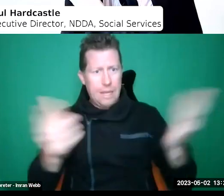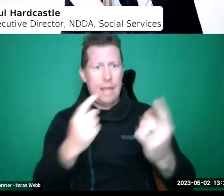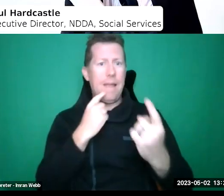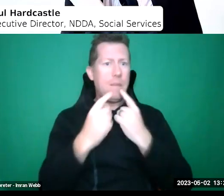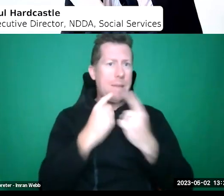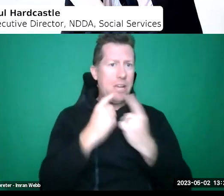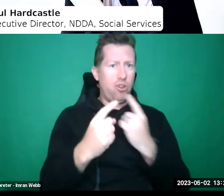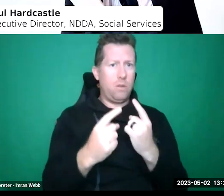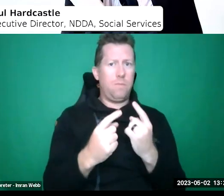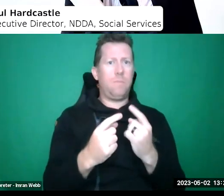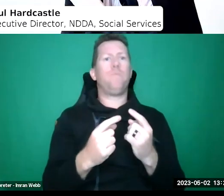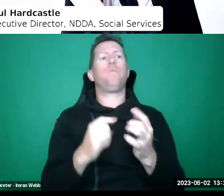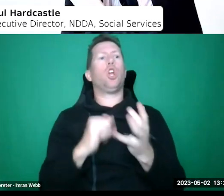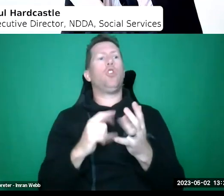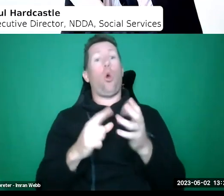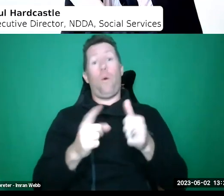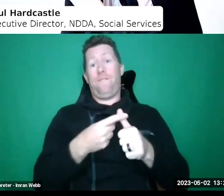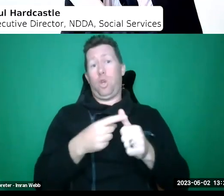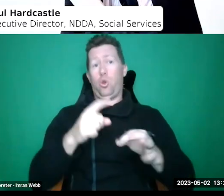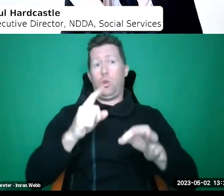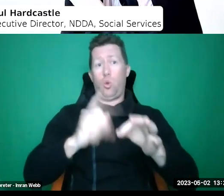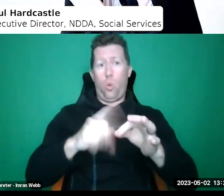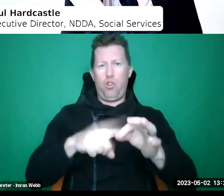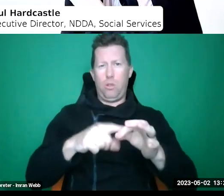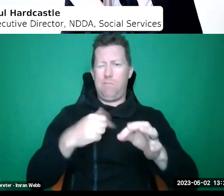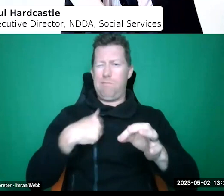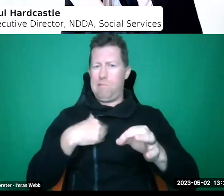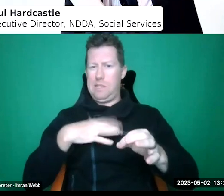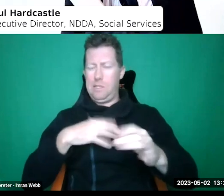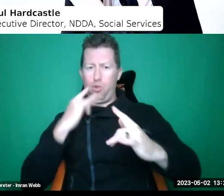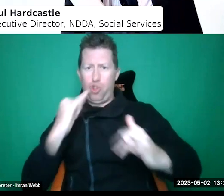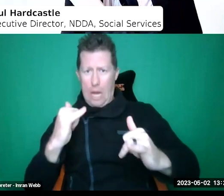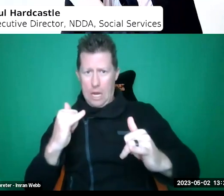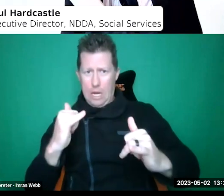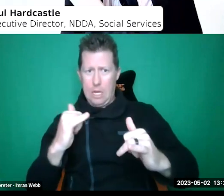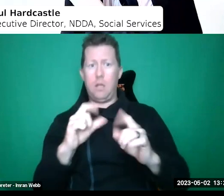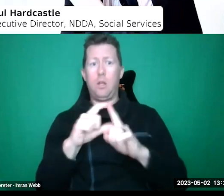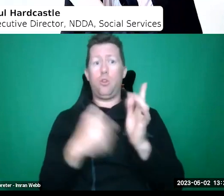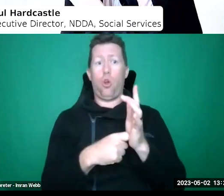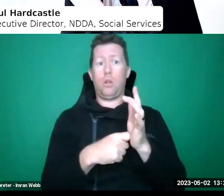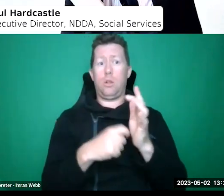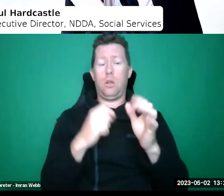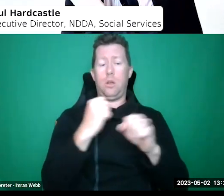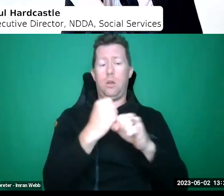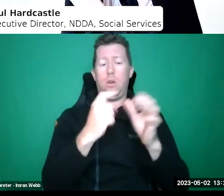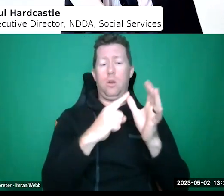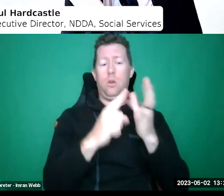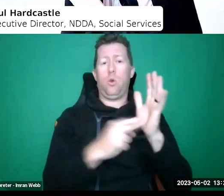So the first question that we wanted to ask this again is to Dr. Gauntlett The question